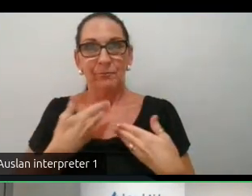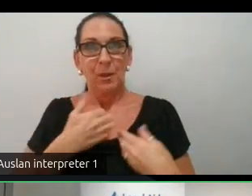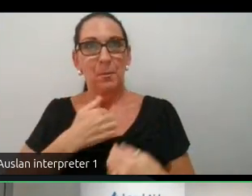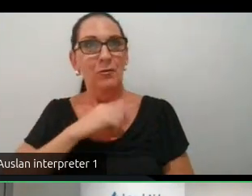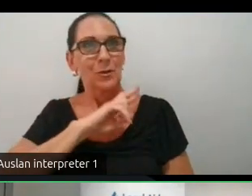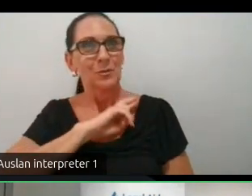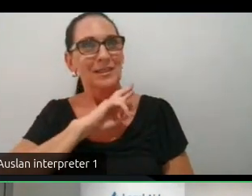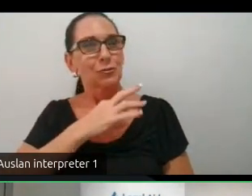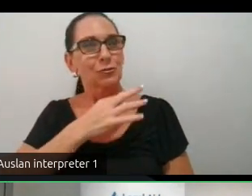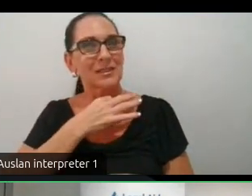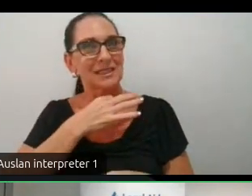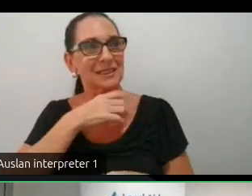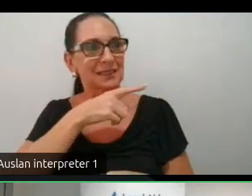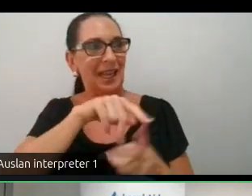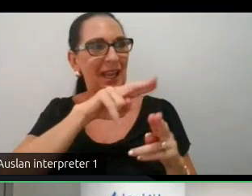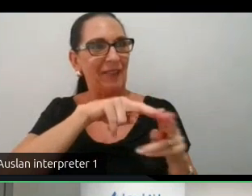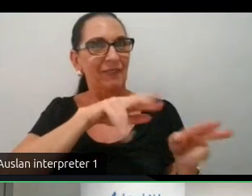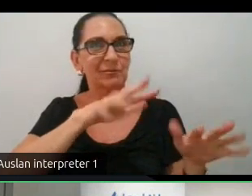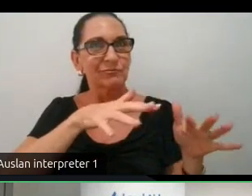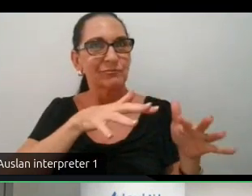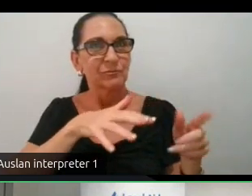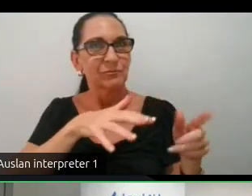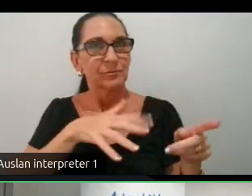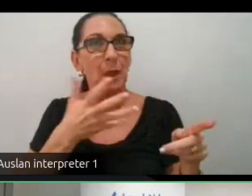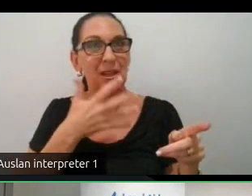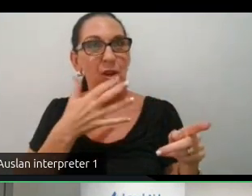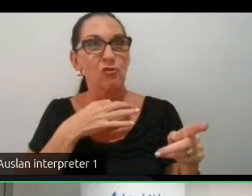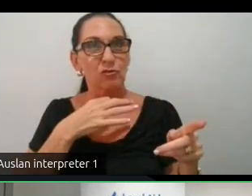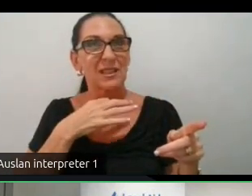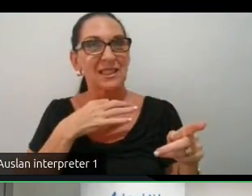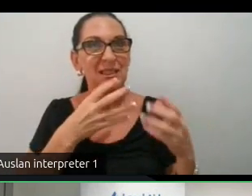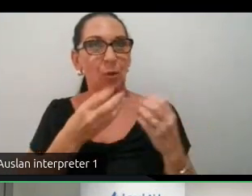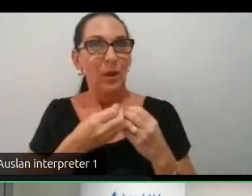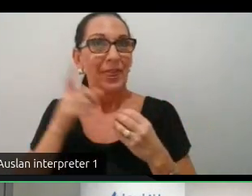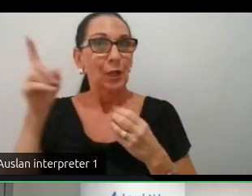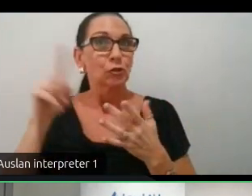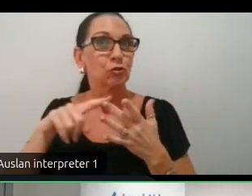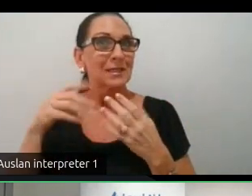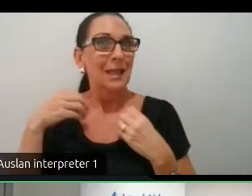well after you take that cash settlement which would usually be the risk left with the insurance